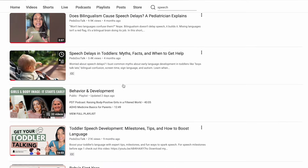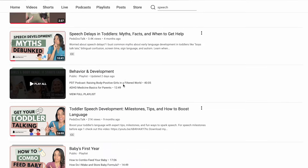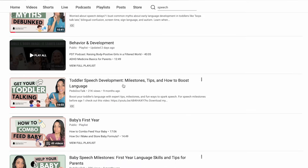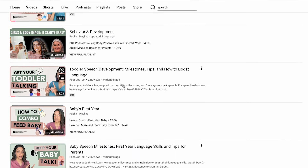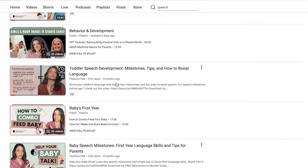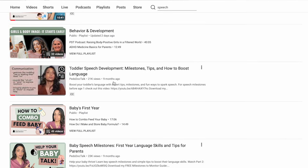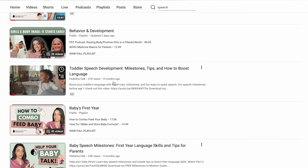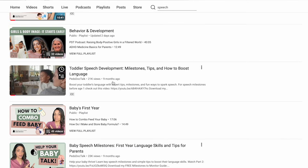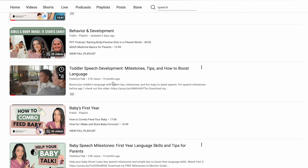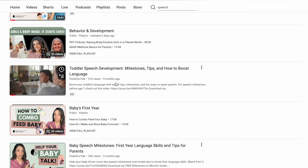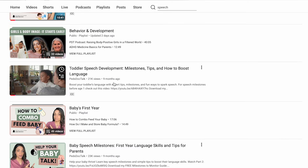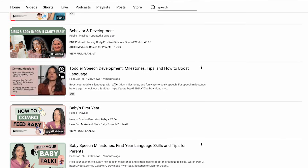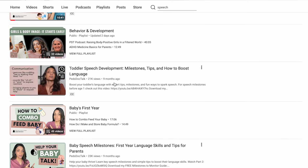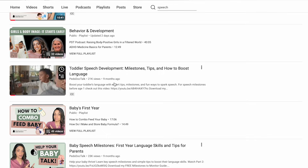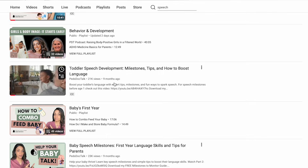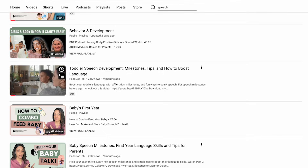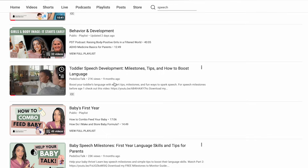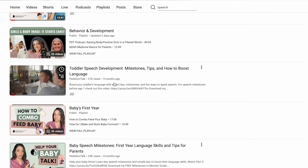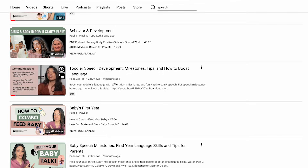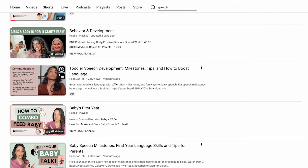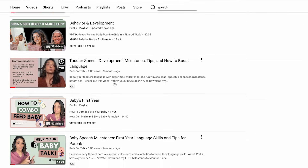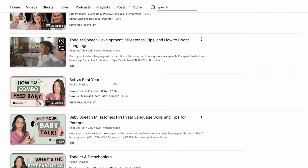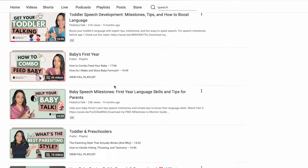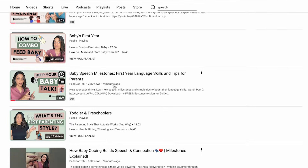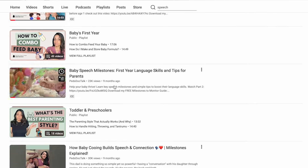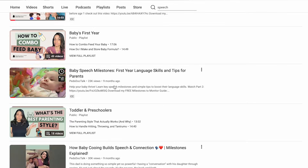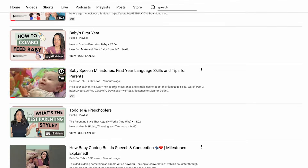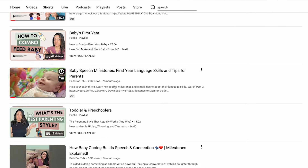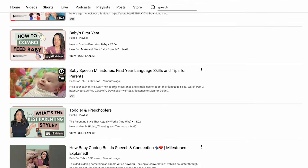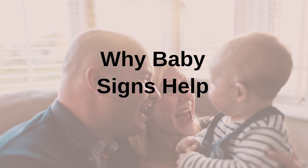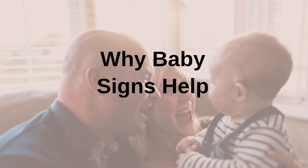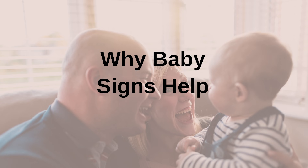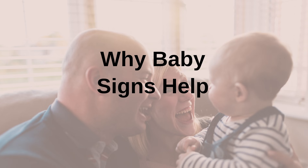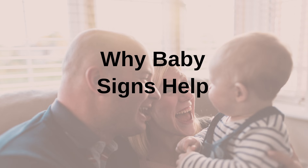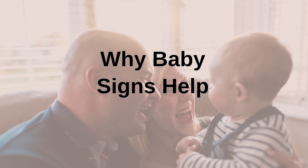Both dive deeper into what typical communication progress looks like and when to see how